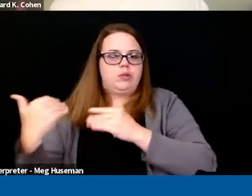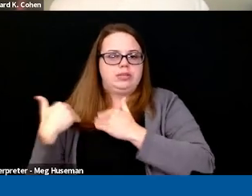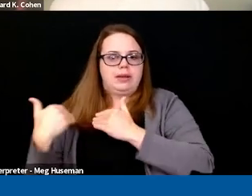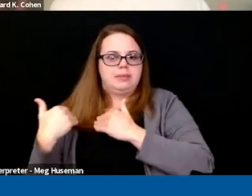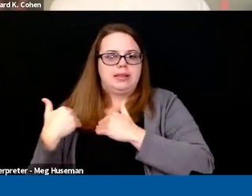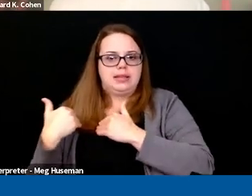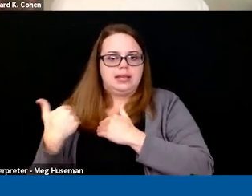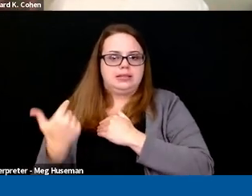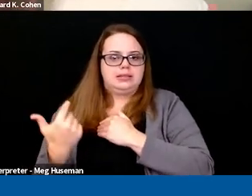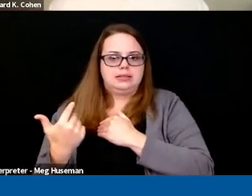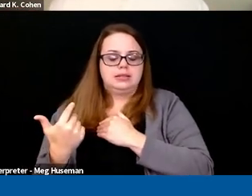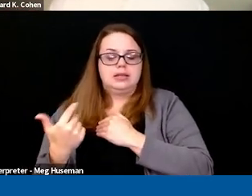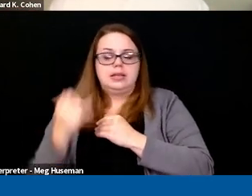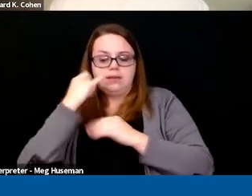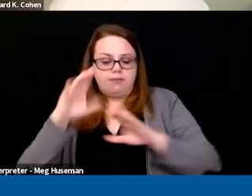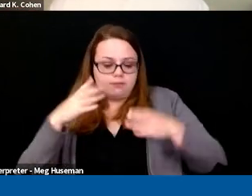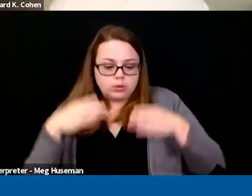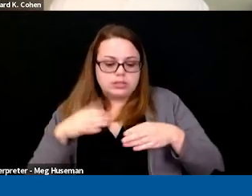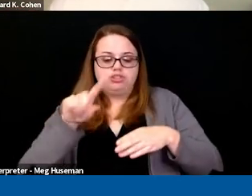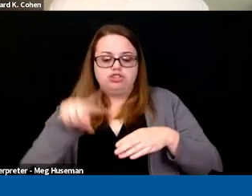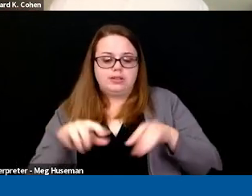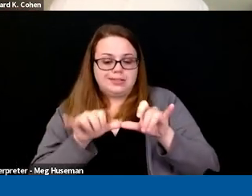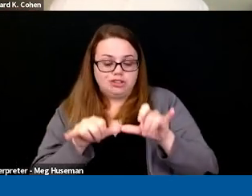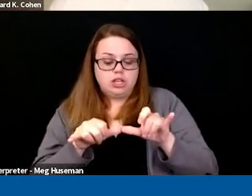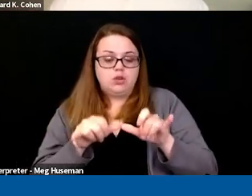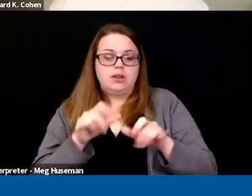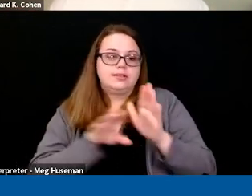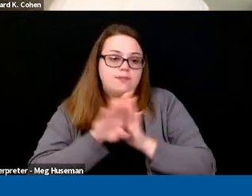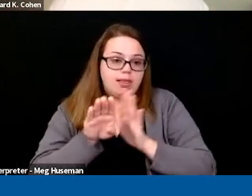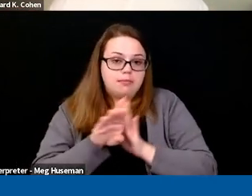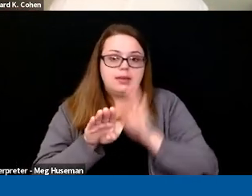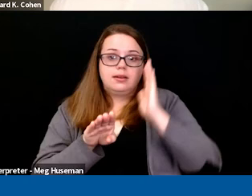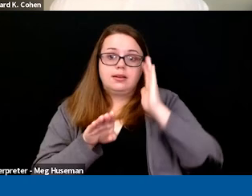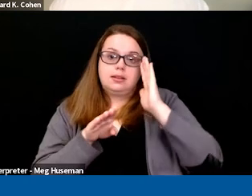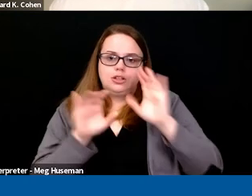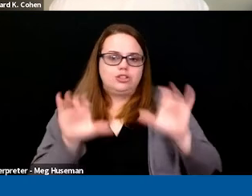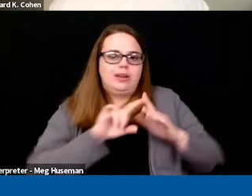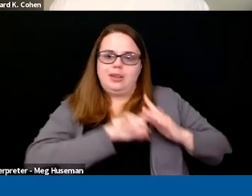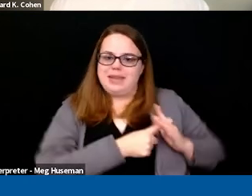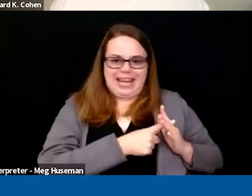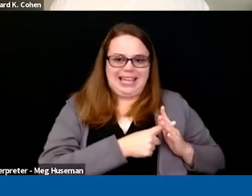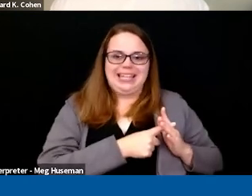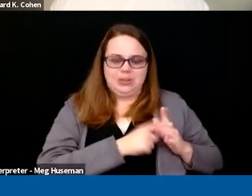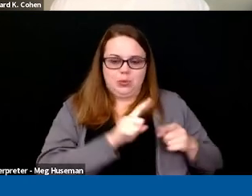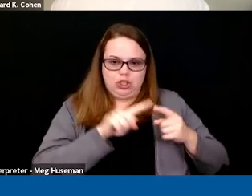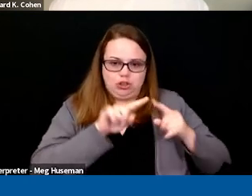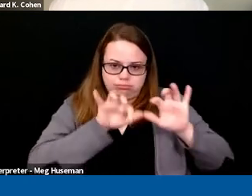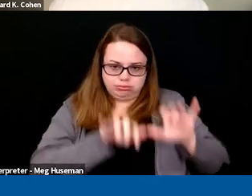If we're focusing just on engineering and development, like just do it at the beginning. Because trying to add it,